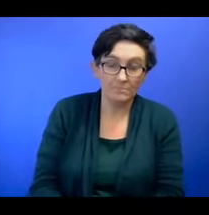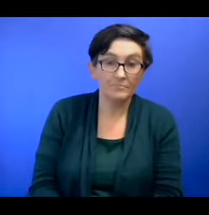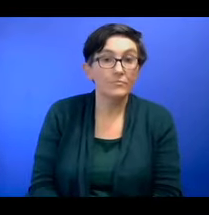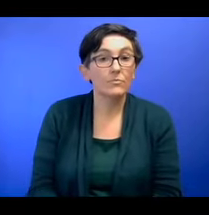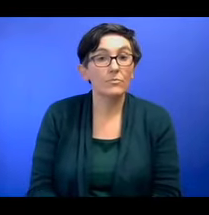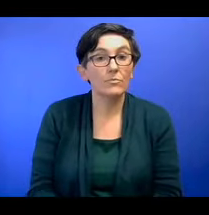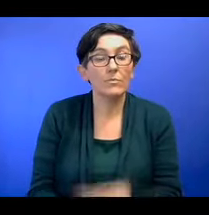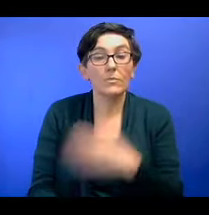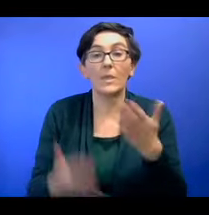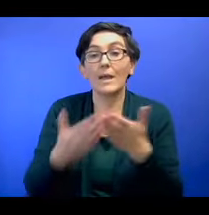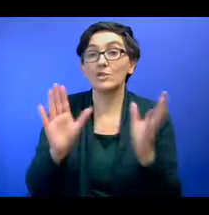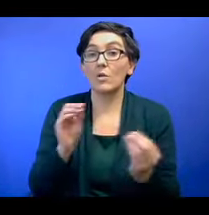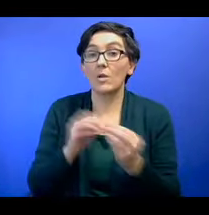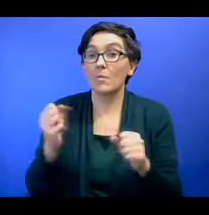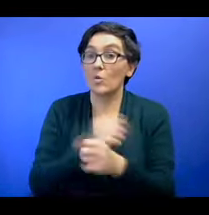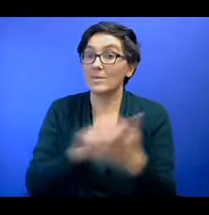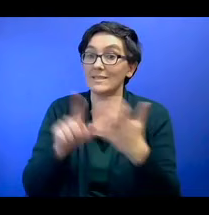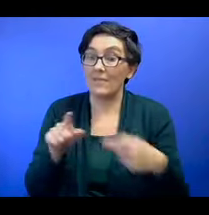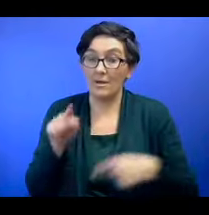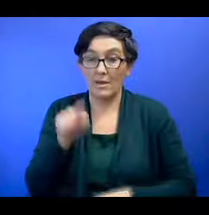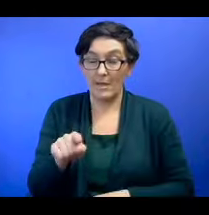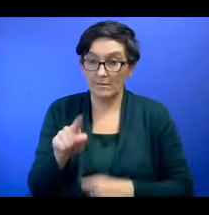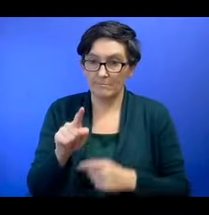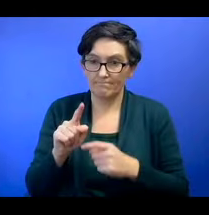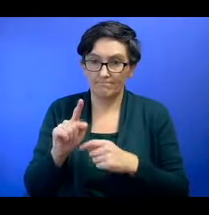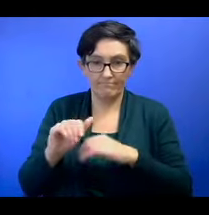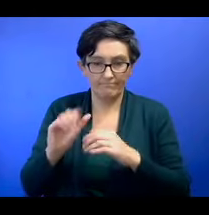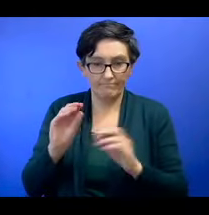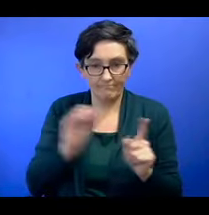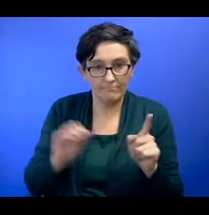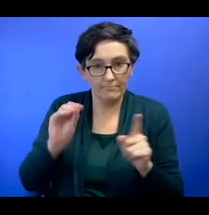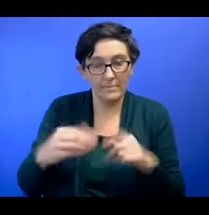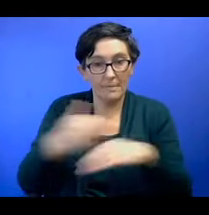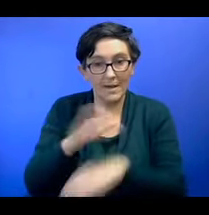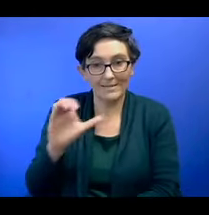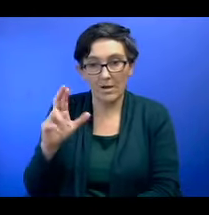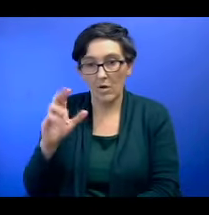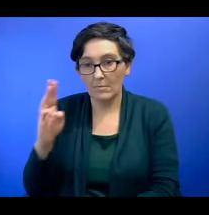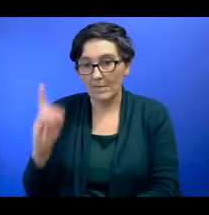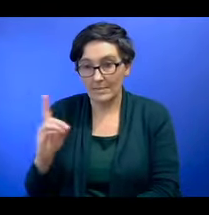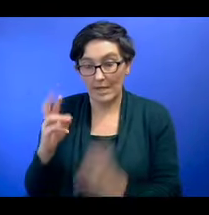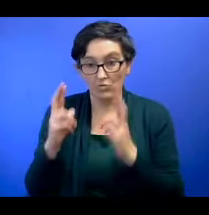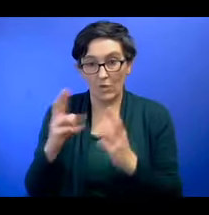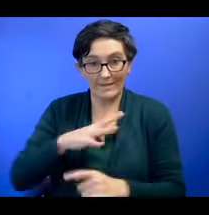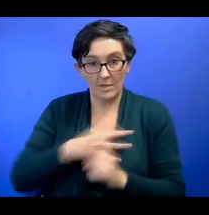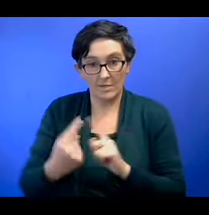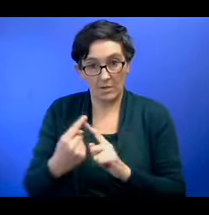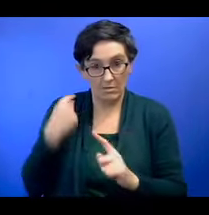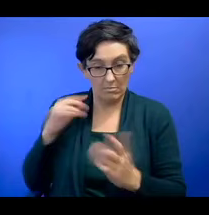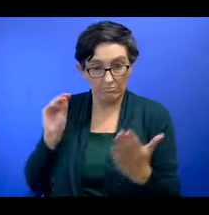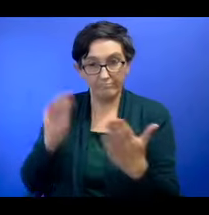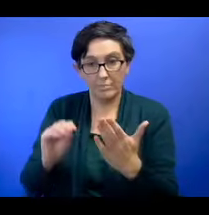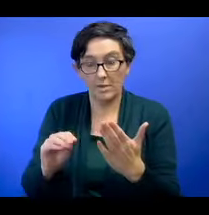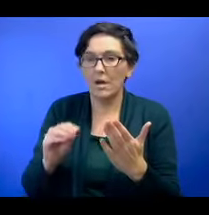General Comment 7 was developed by the UNCRPD Rights Committee as a result of many years